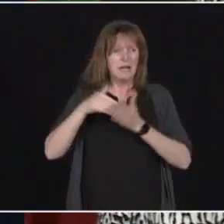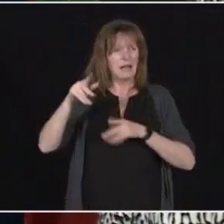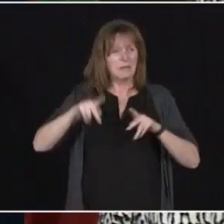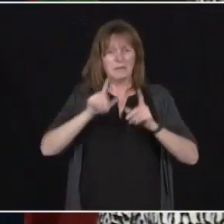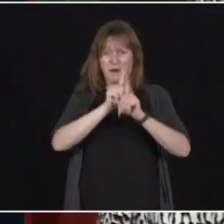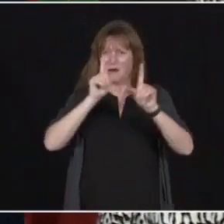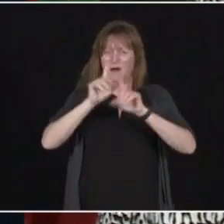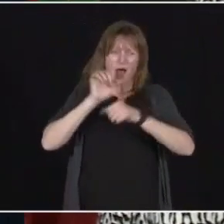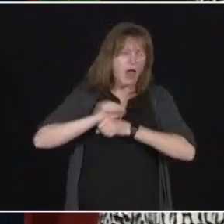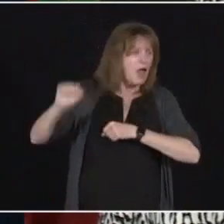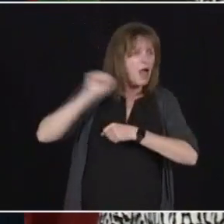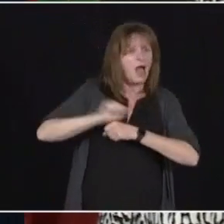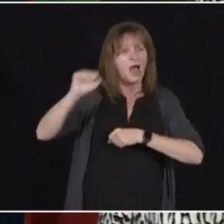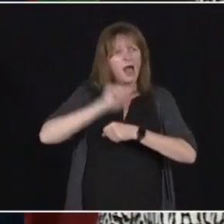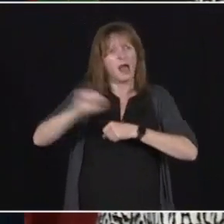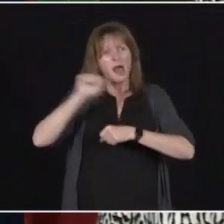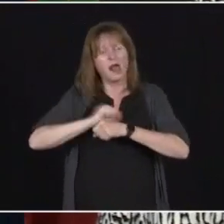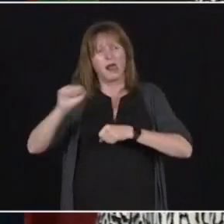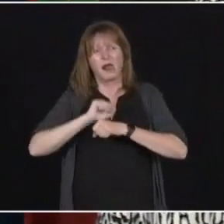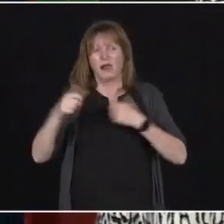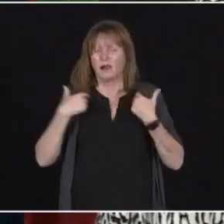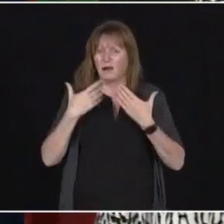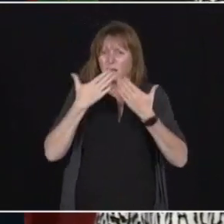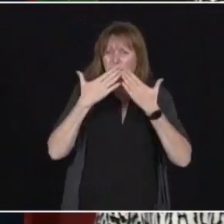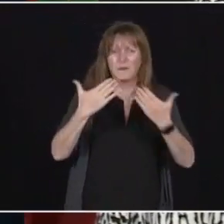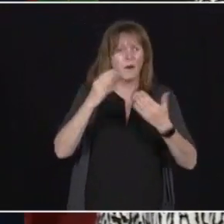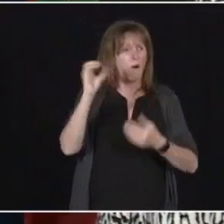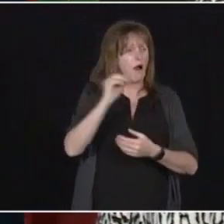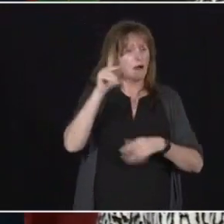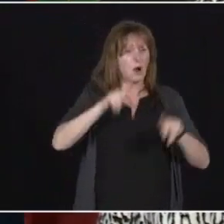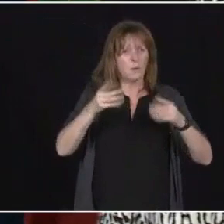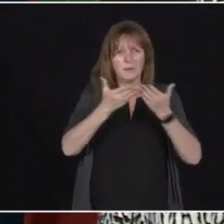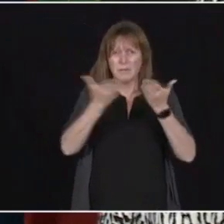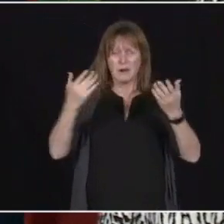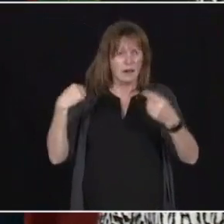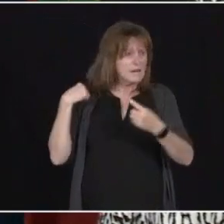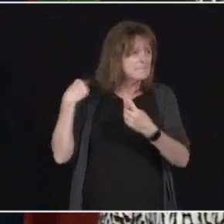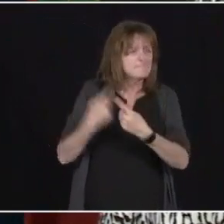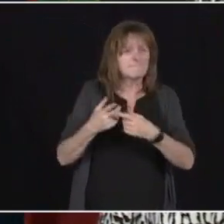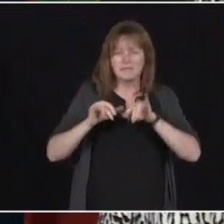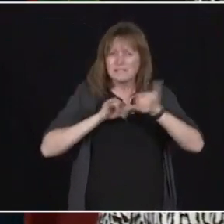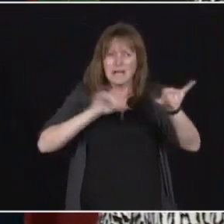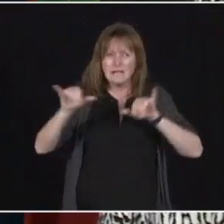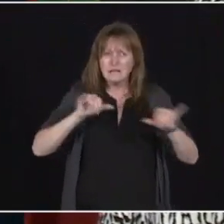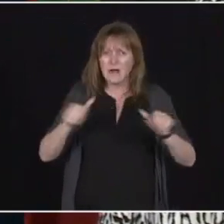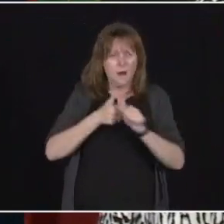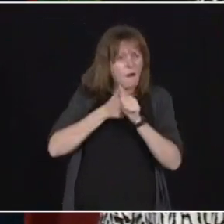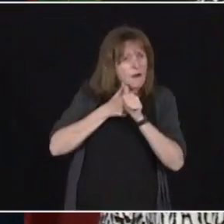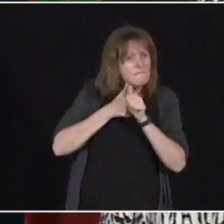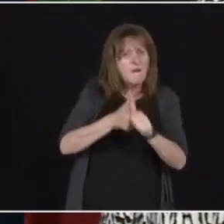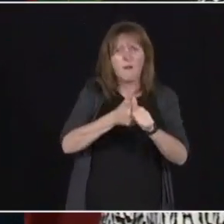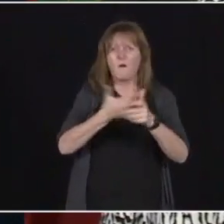, the 14 and have many people have worked so hard. I will tell you, Mark, we would not be in this